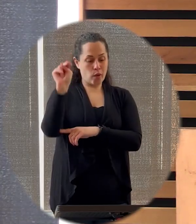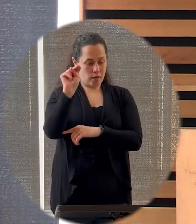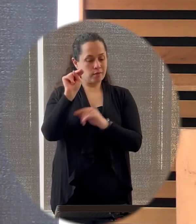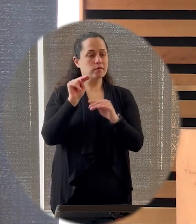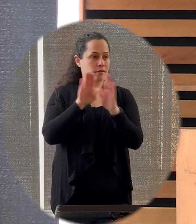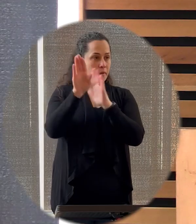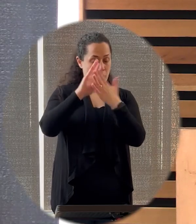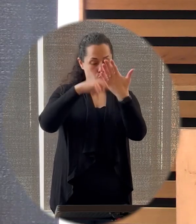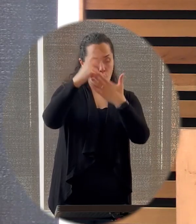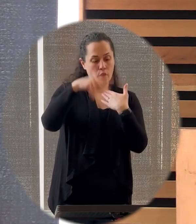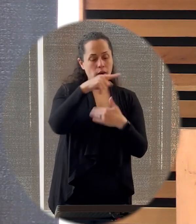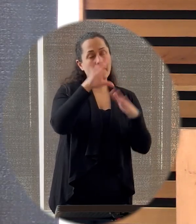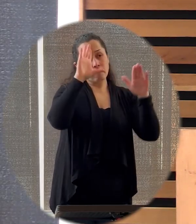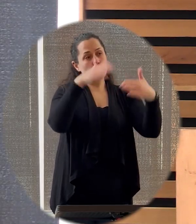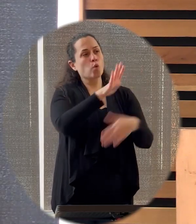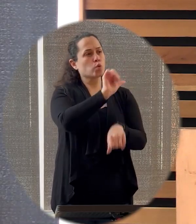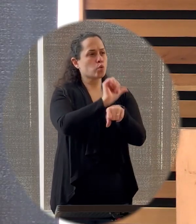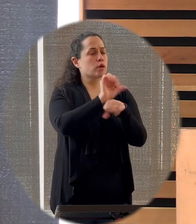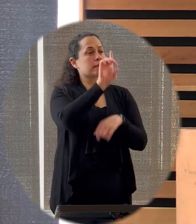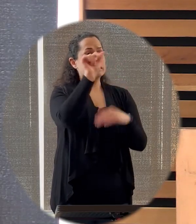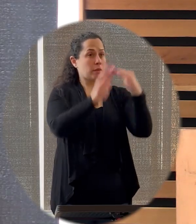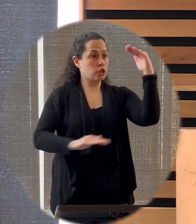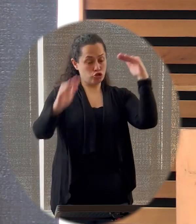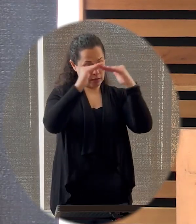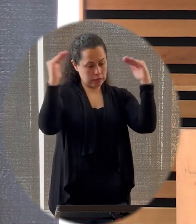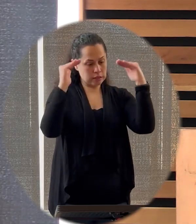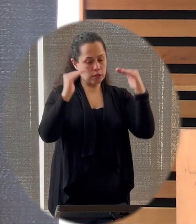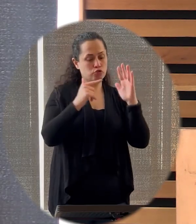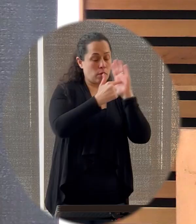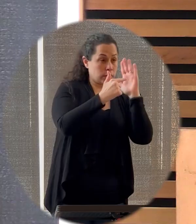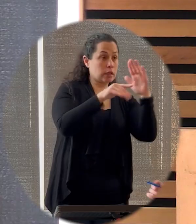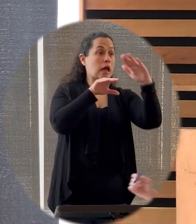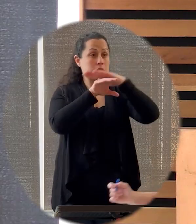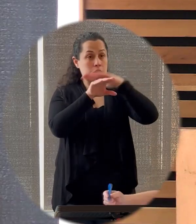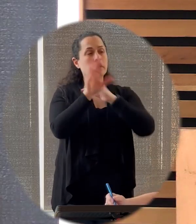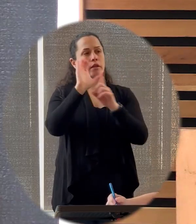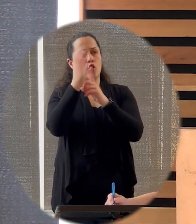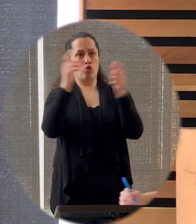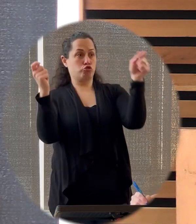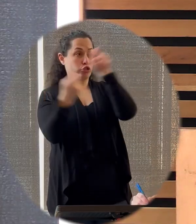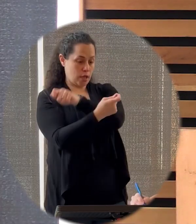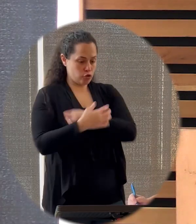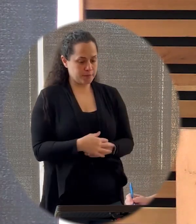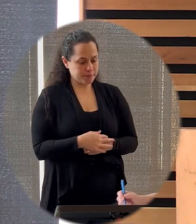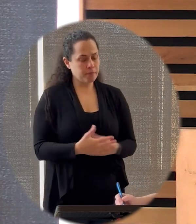focuses on disability justice, representation, accessibility, and cultural change. Thank you